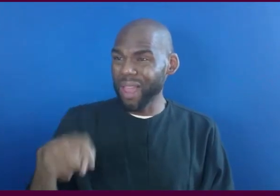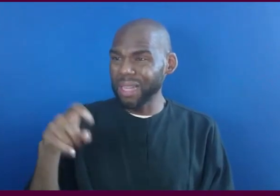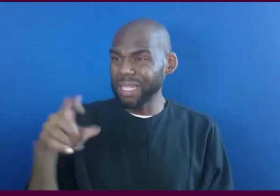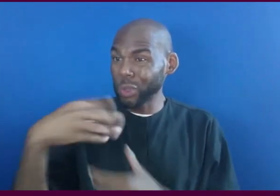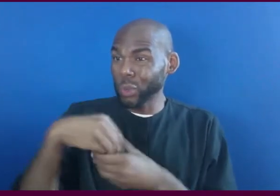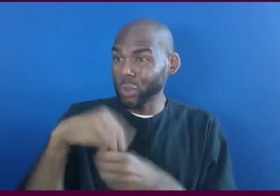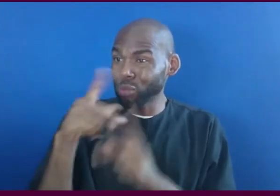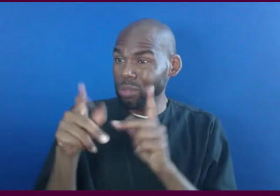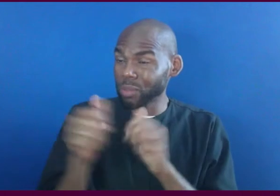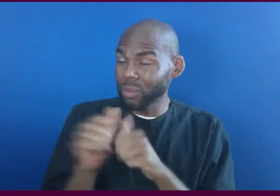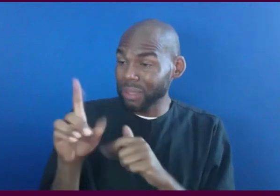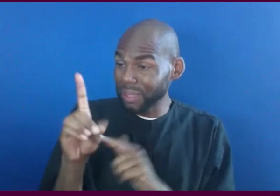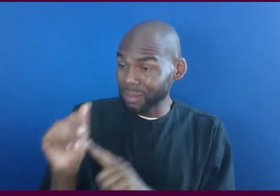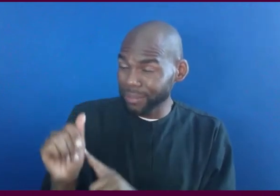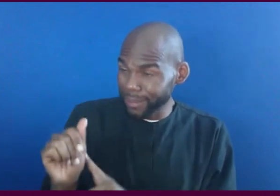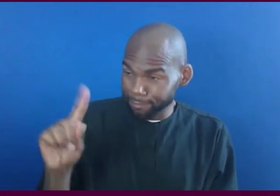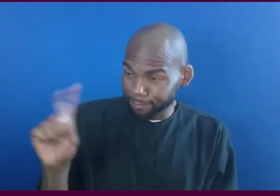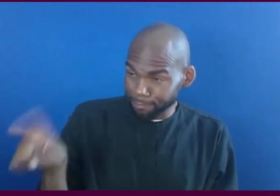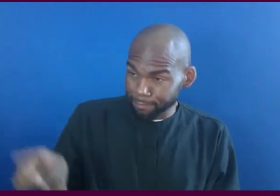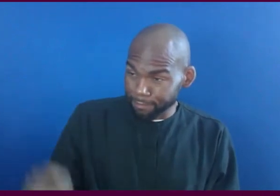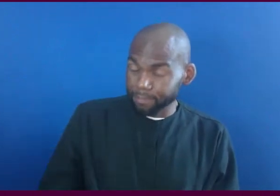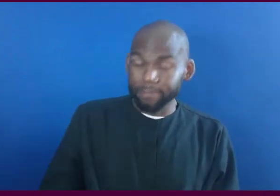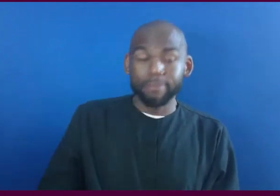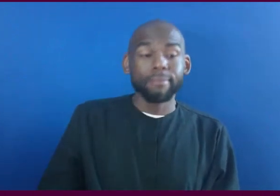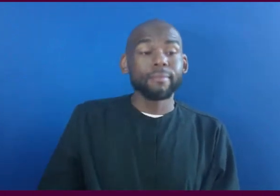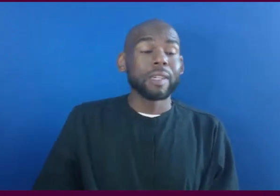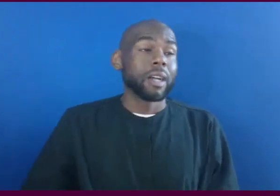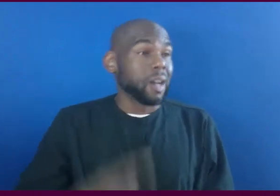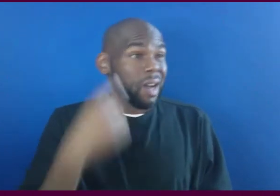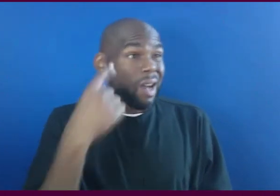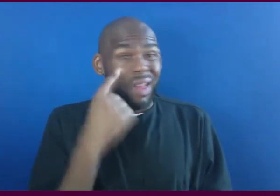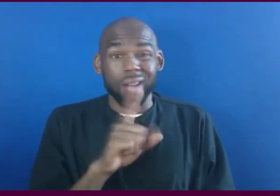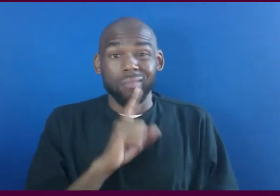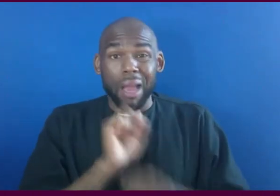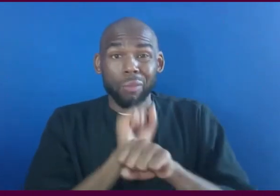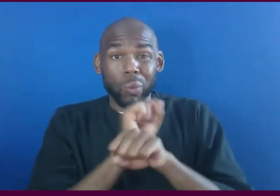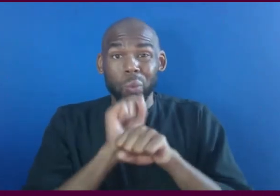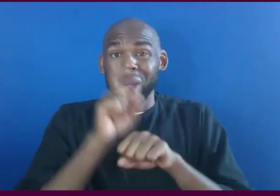Nikki Brown-Booker: Well, I think it absolutely has to include